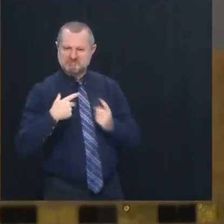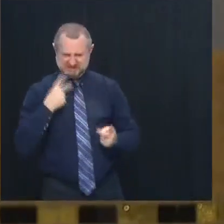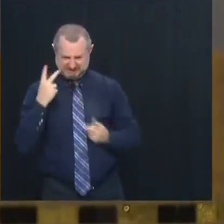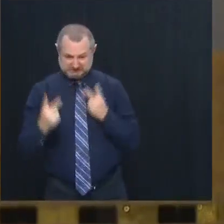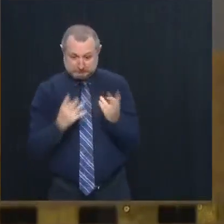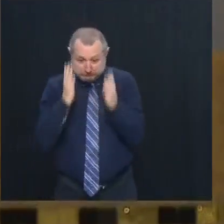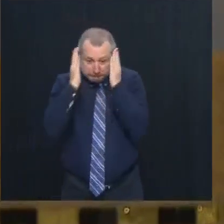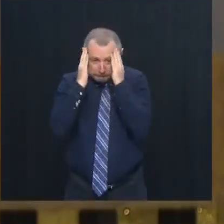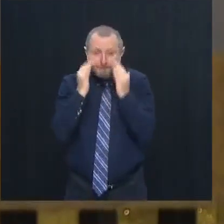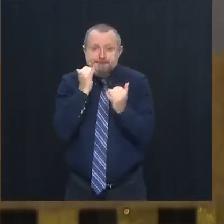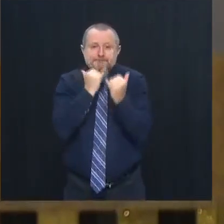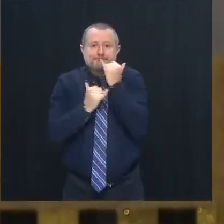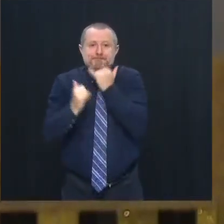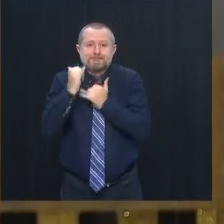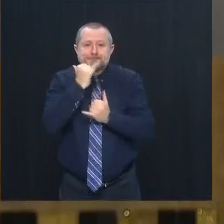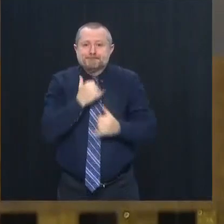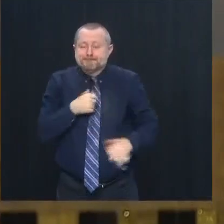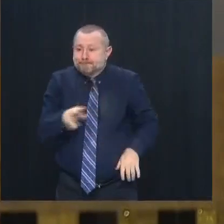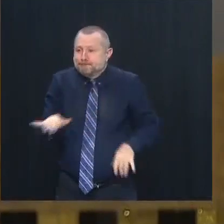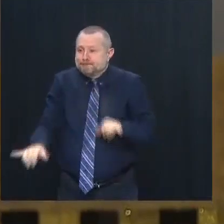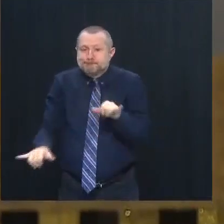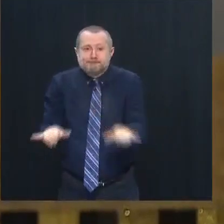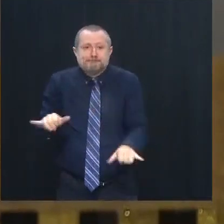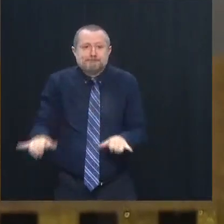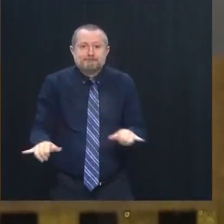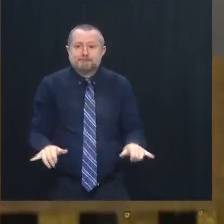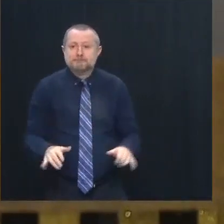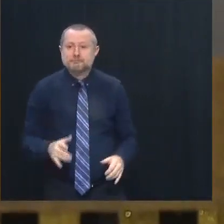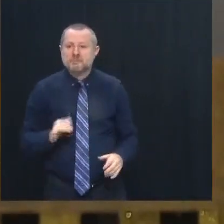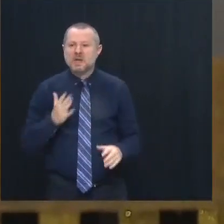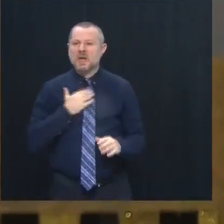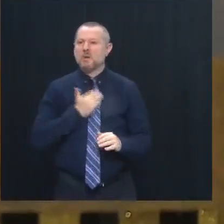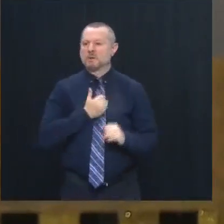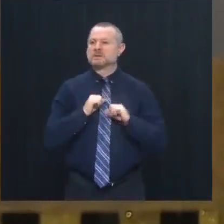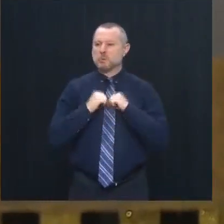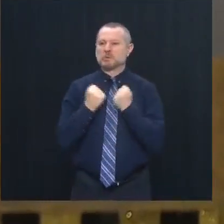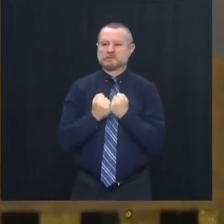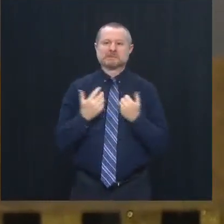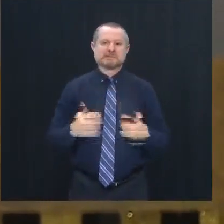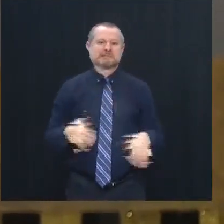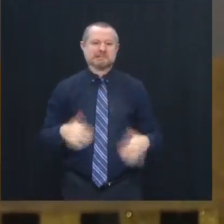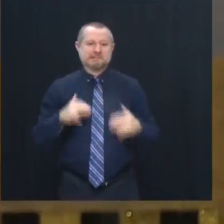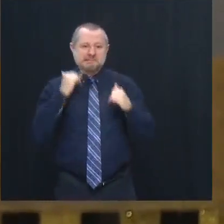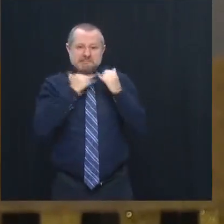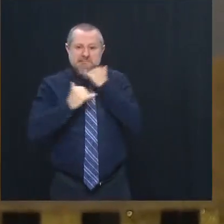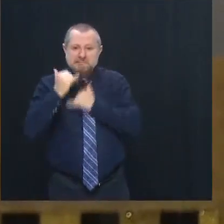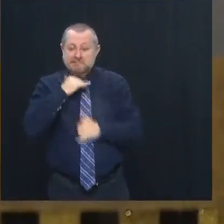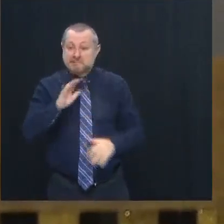THAT THE WATER WAS COVERING. COVID WAS LOW TIDE IN AMERICA AND FLAWS DEEP DOWN IN OUR